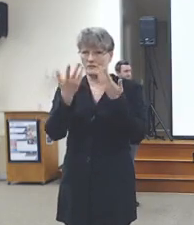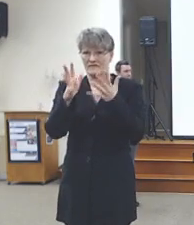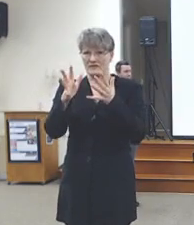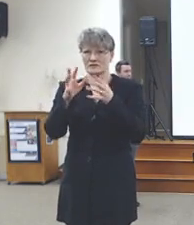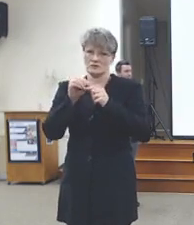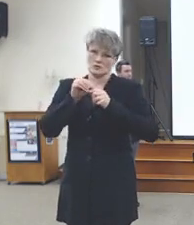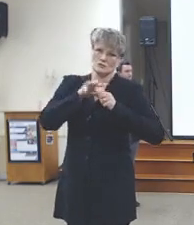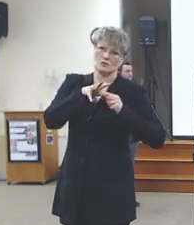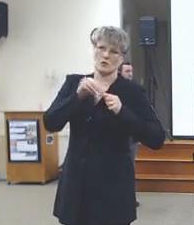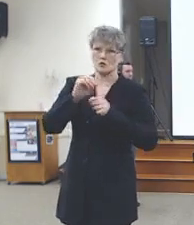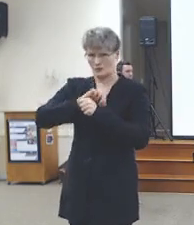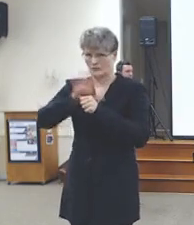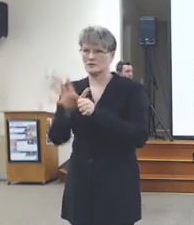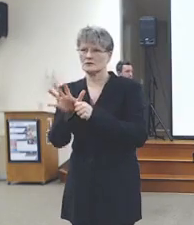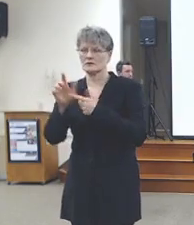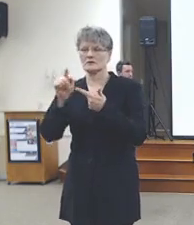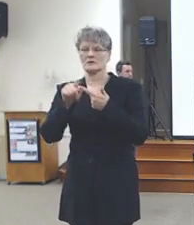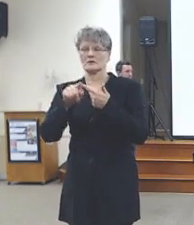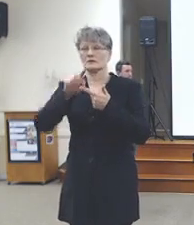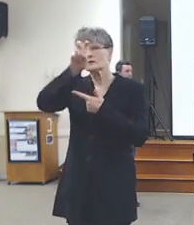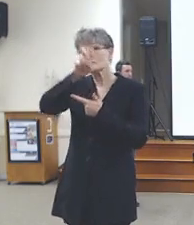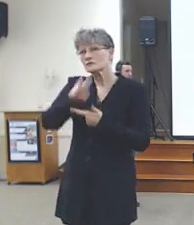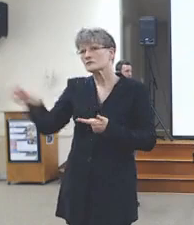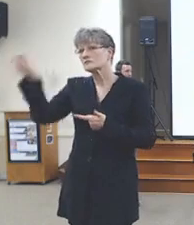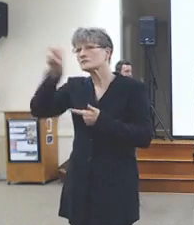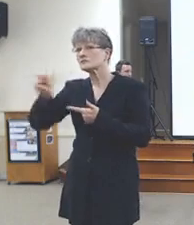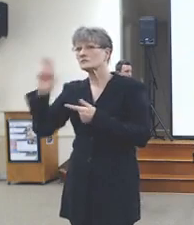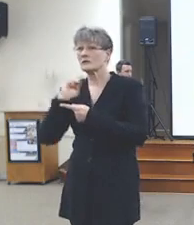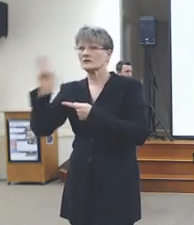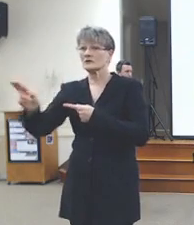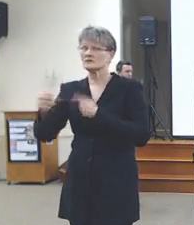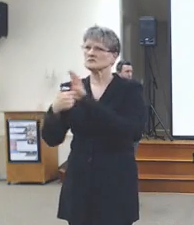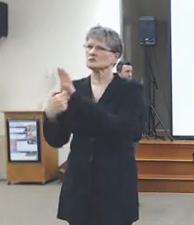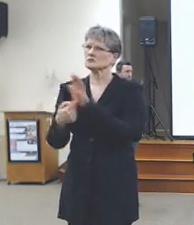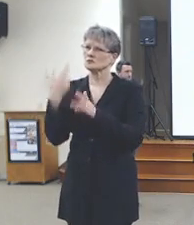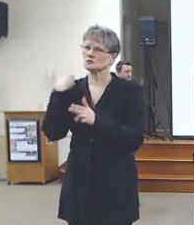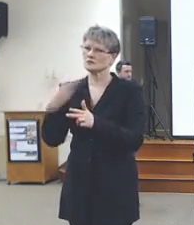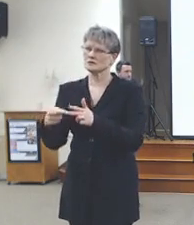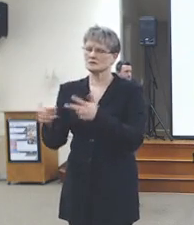travel history that indicates risk, hospitalization with symptoms with no